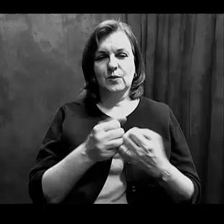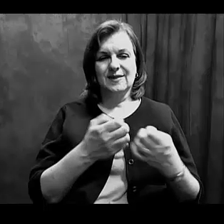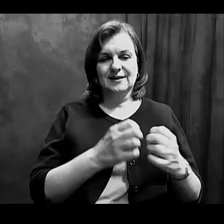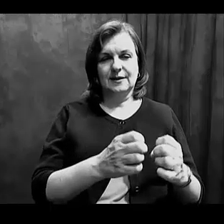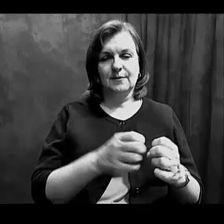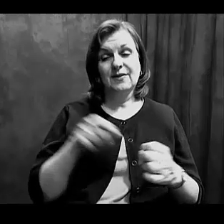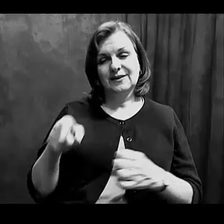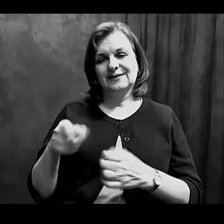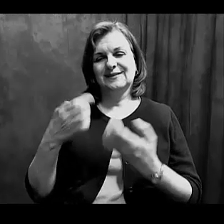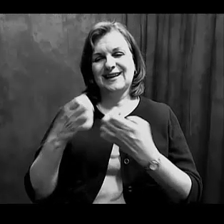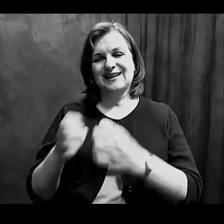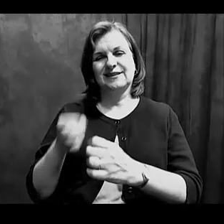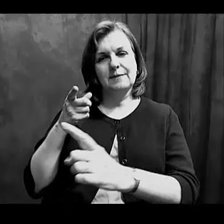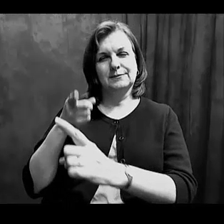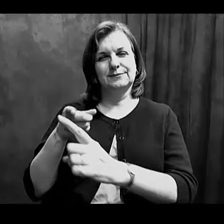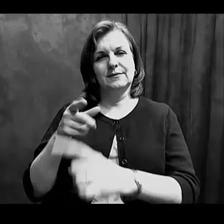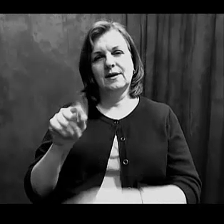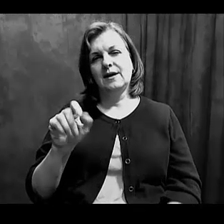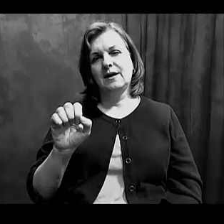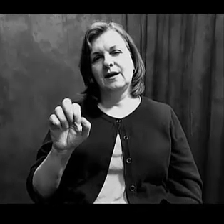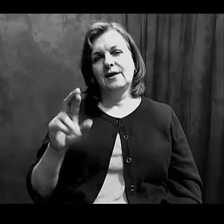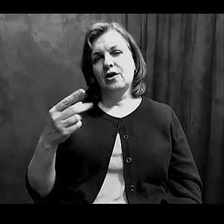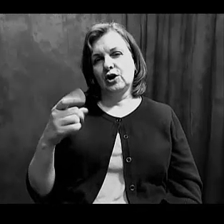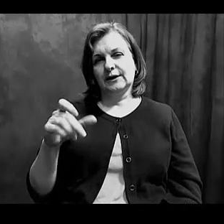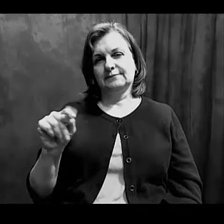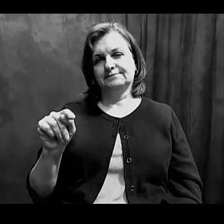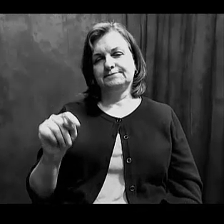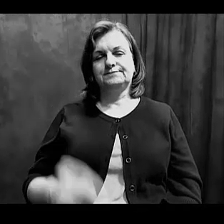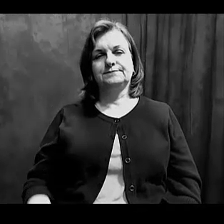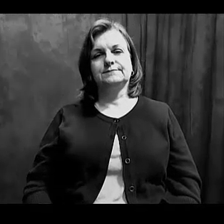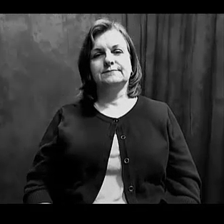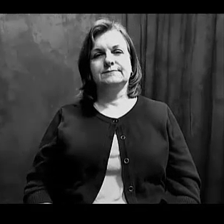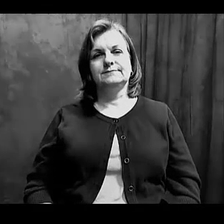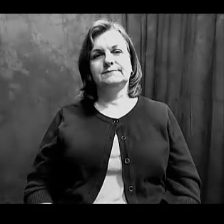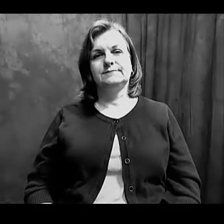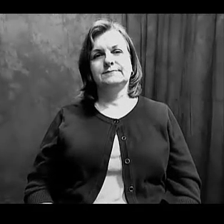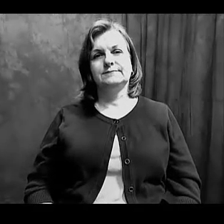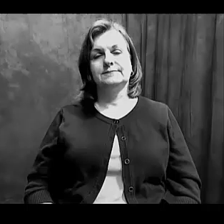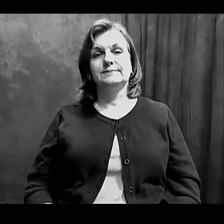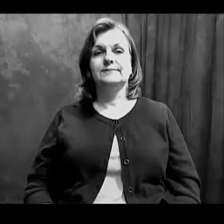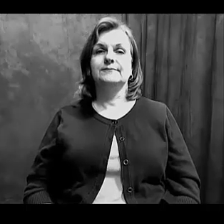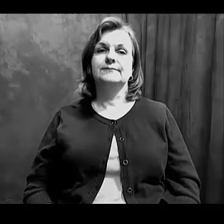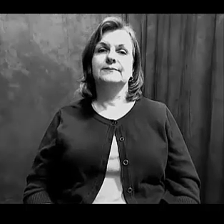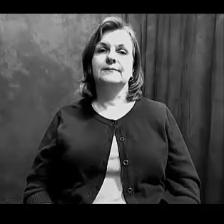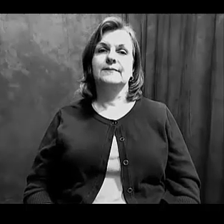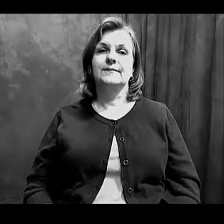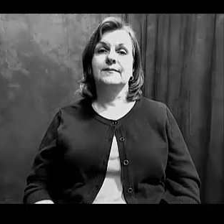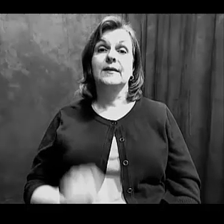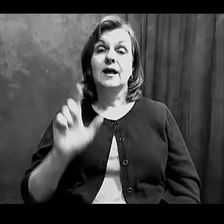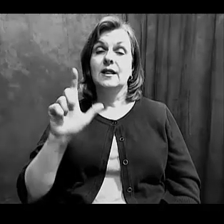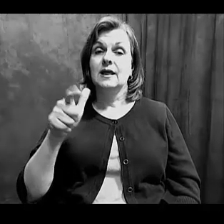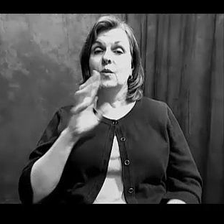or enzyme targets as we go through things now we'll talk more later